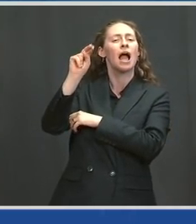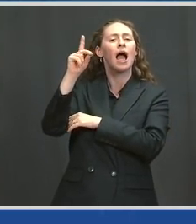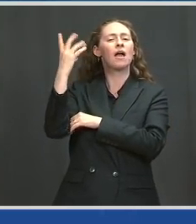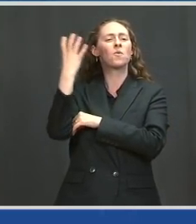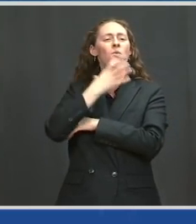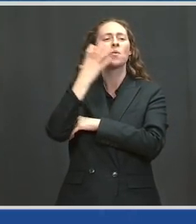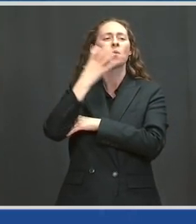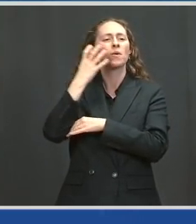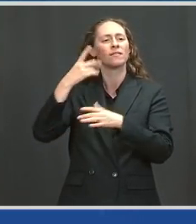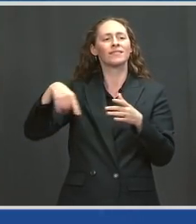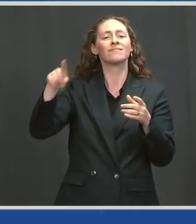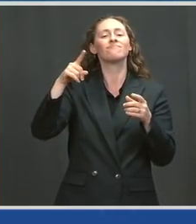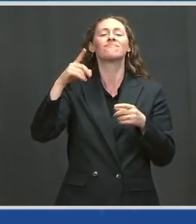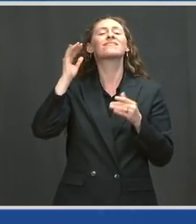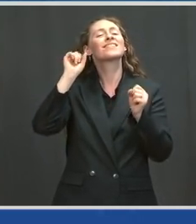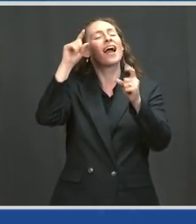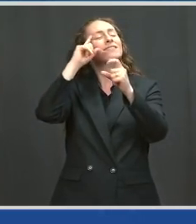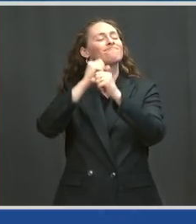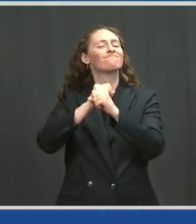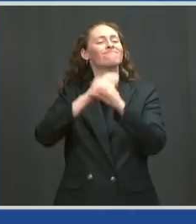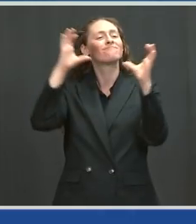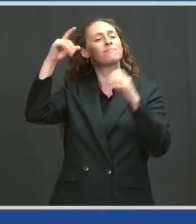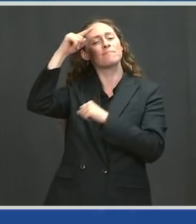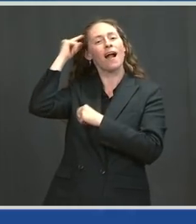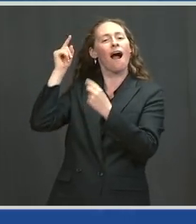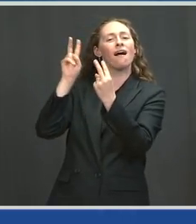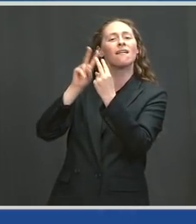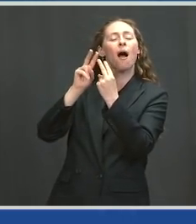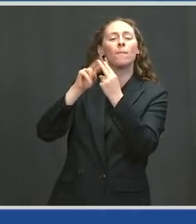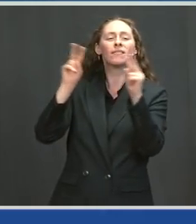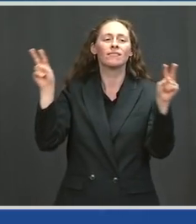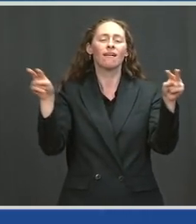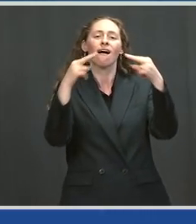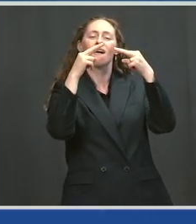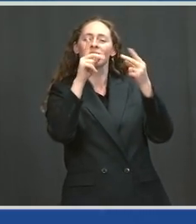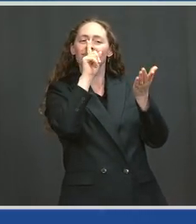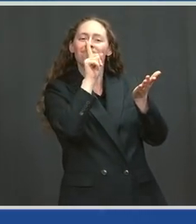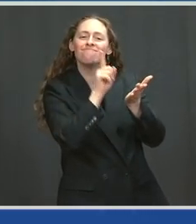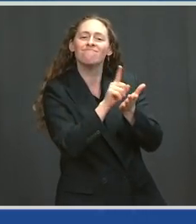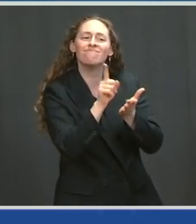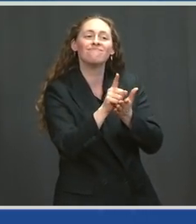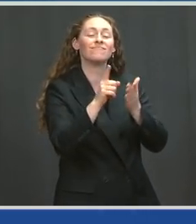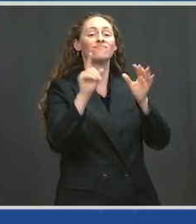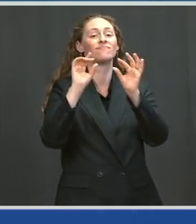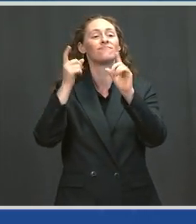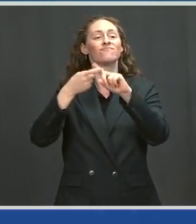Friends gathered at music clubs and pool halls, at the Monroe Family Roller Skating Rink.